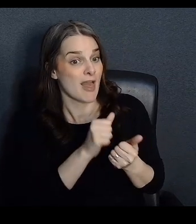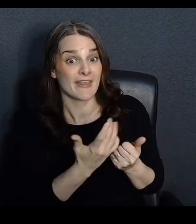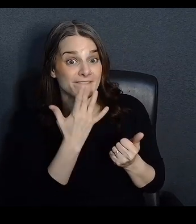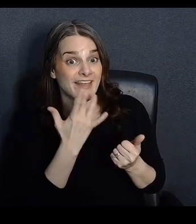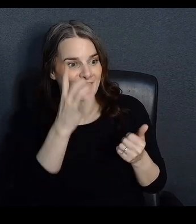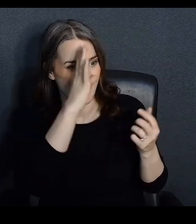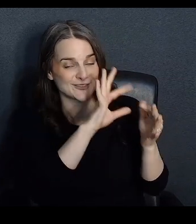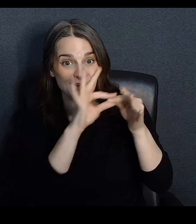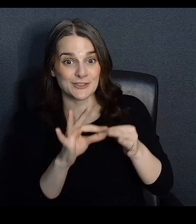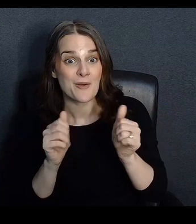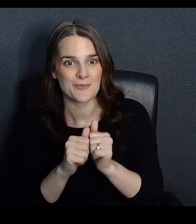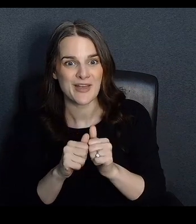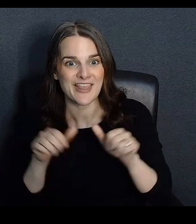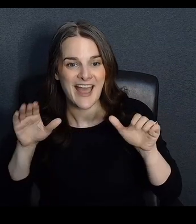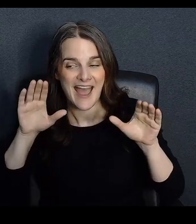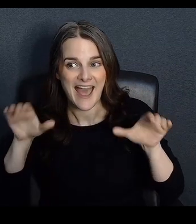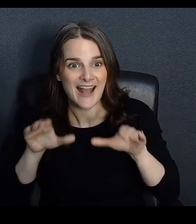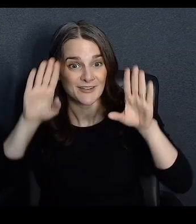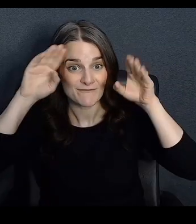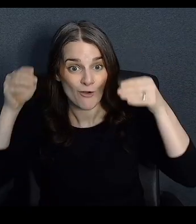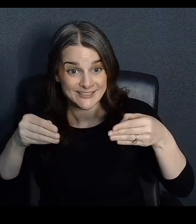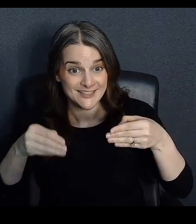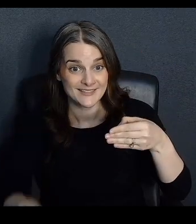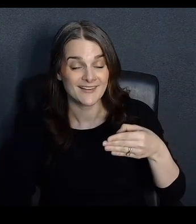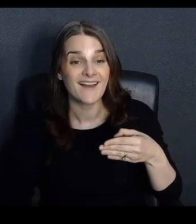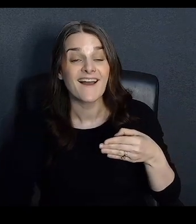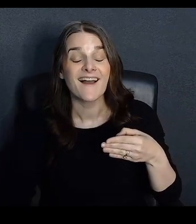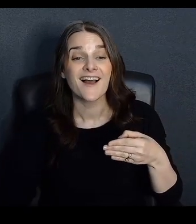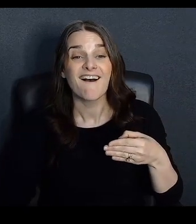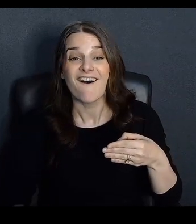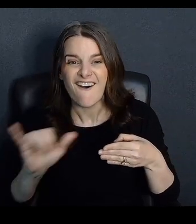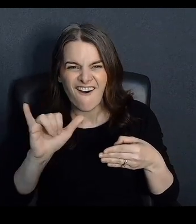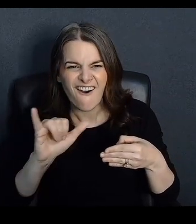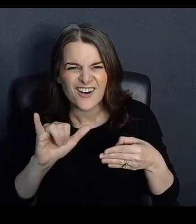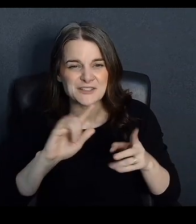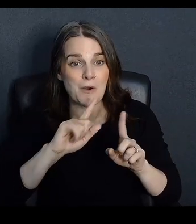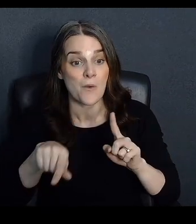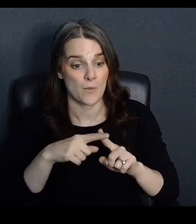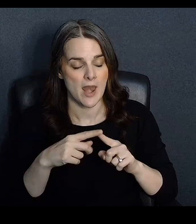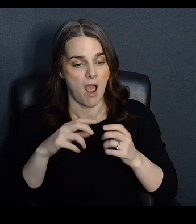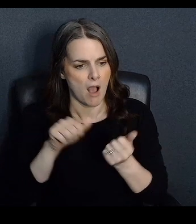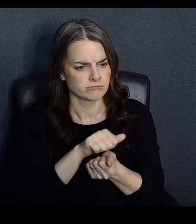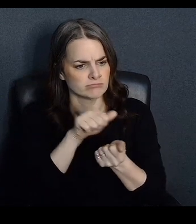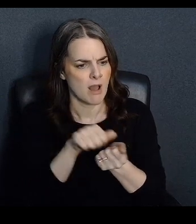would become associated not only with the act of focusing, but also with the retrieval of the specific content